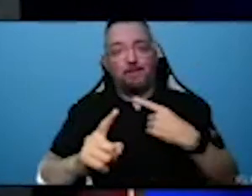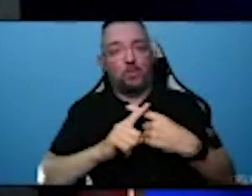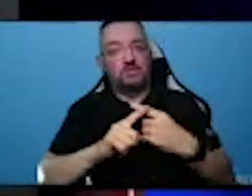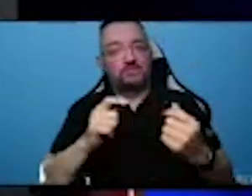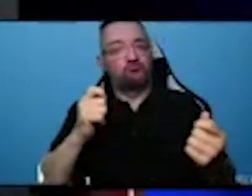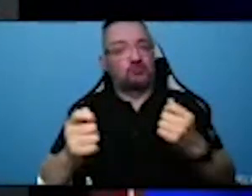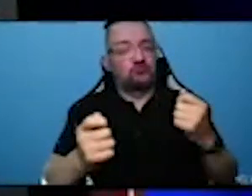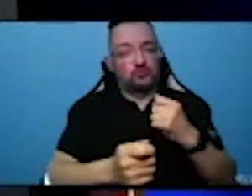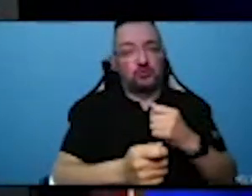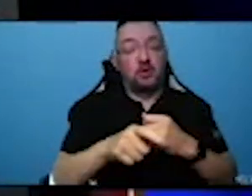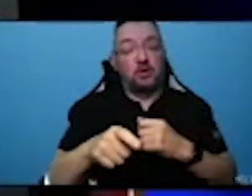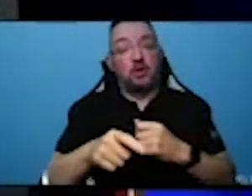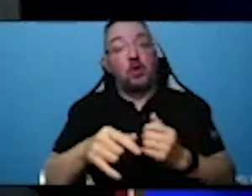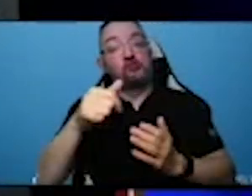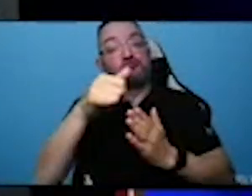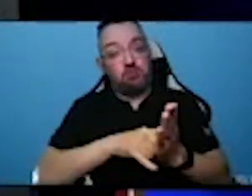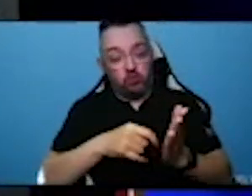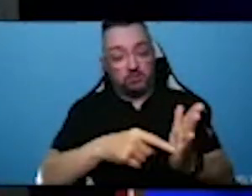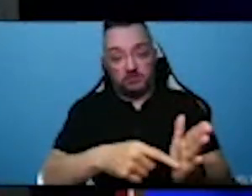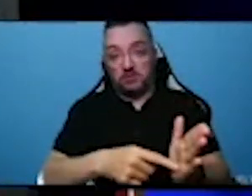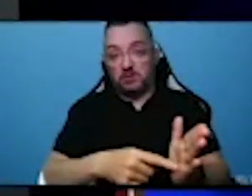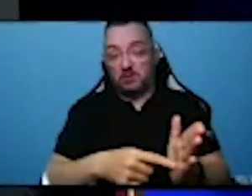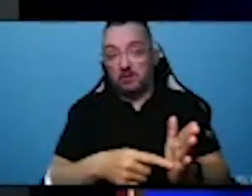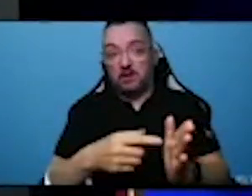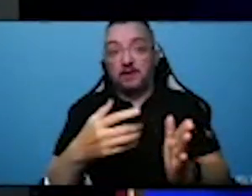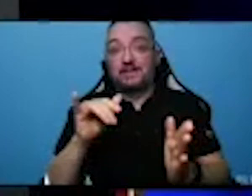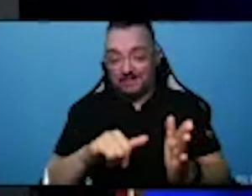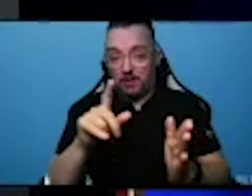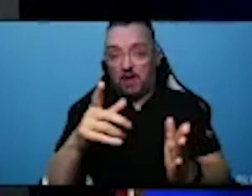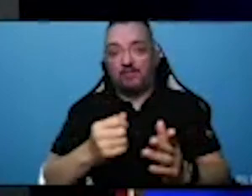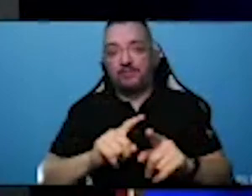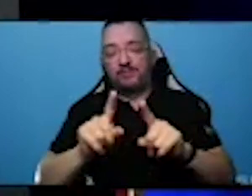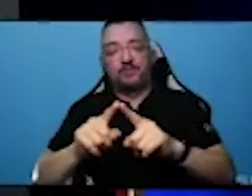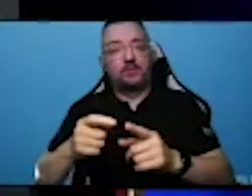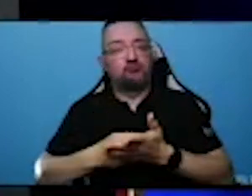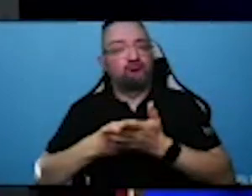recommendations for a number of bodies. And I think just to reinforce that, that point that this